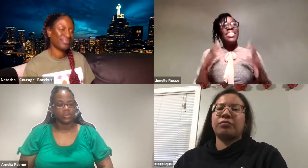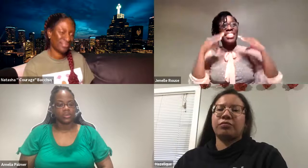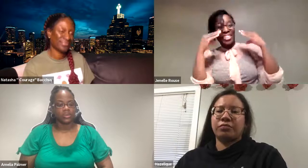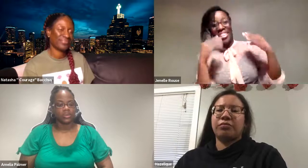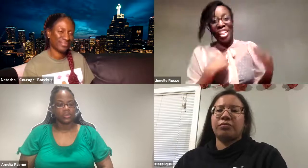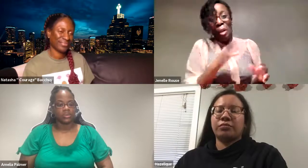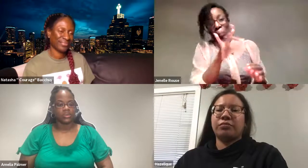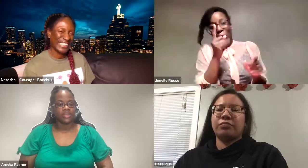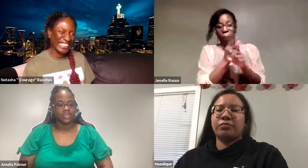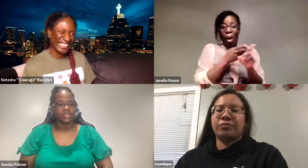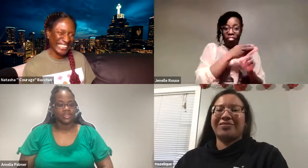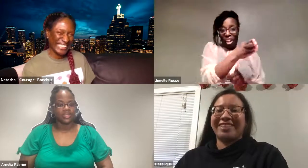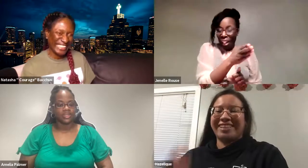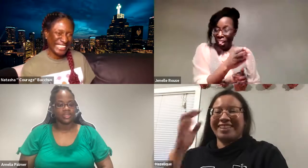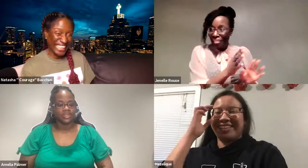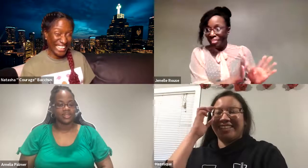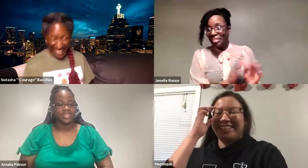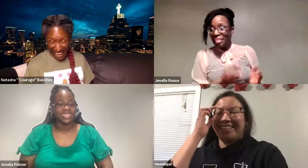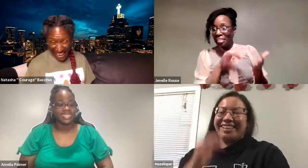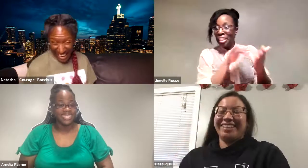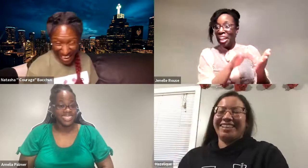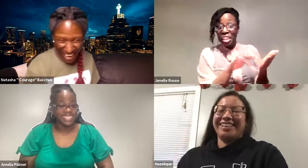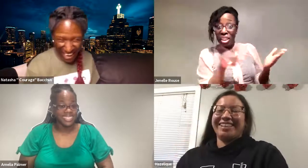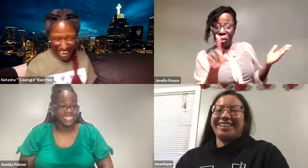and then you apply something to it and so i love that. so you can see